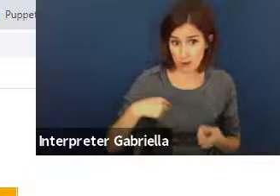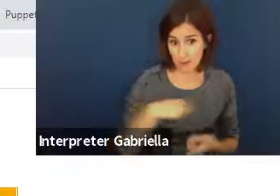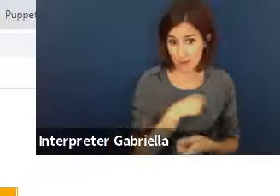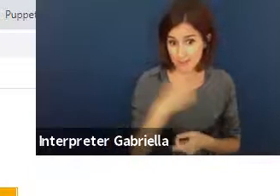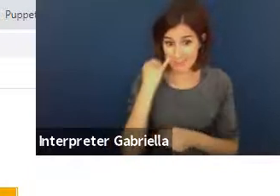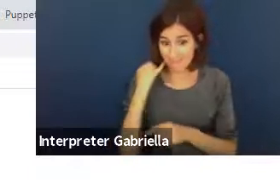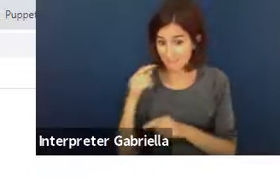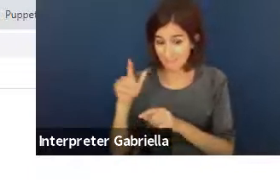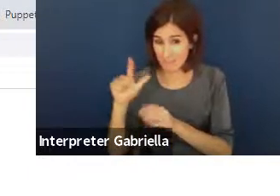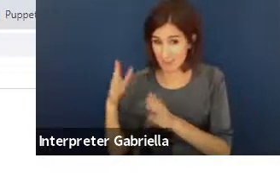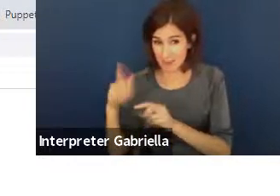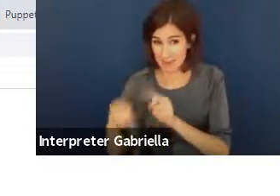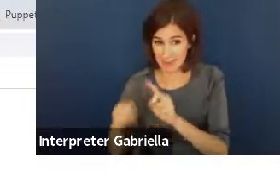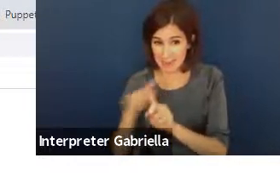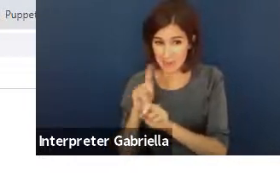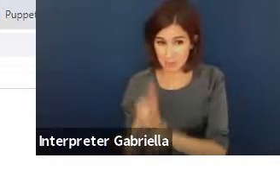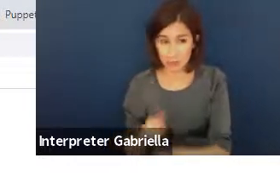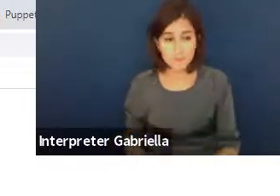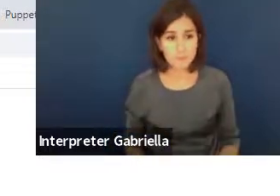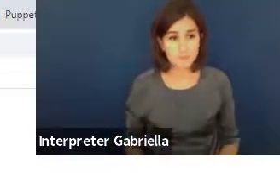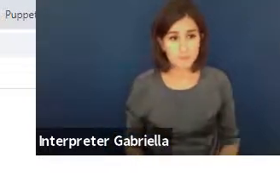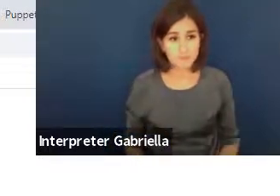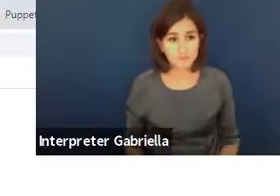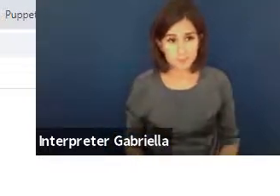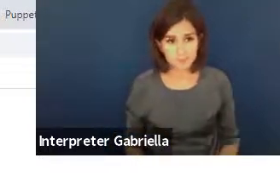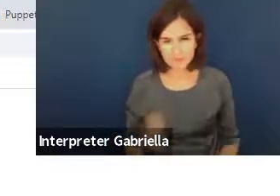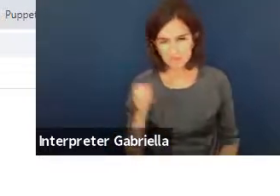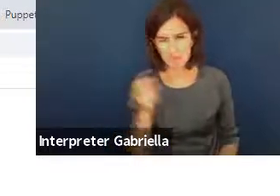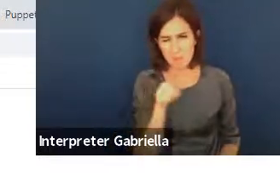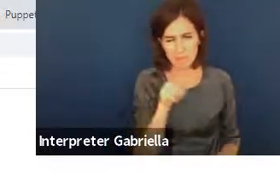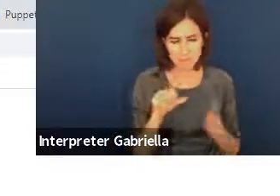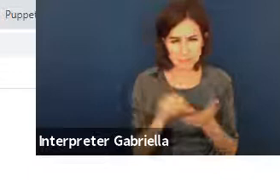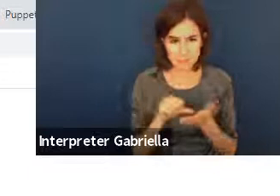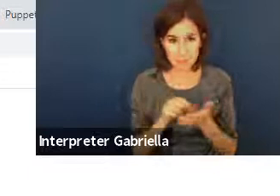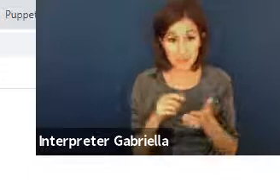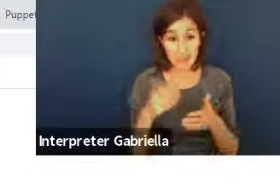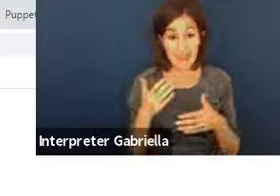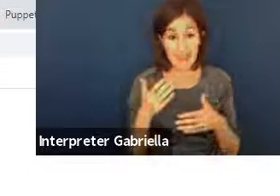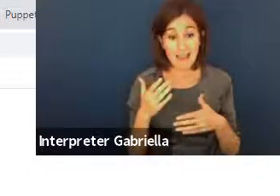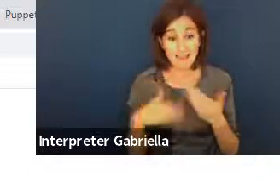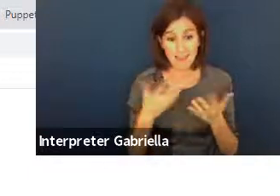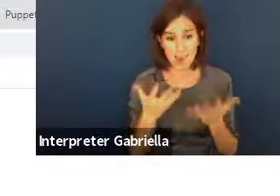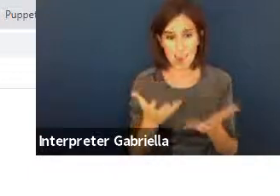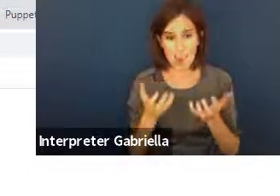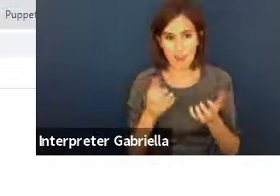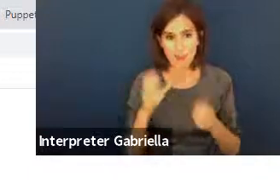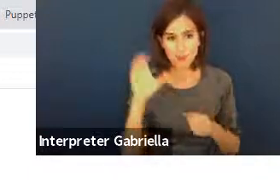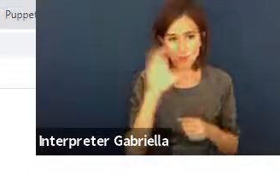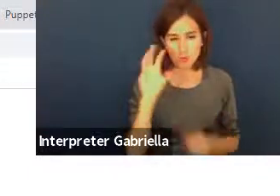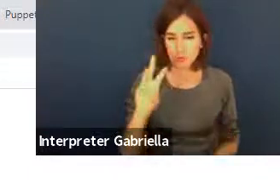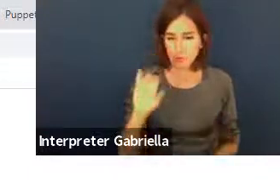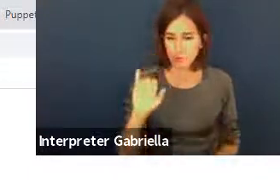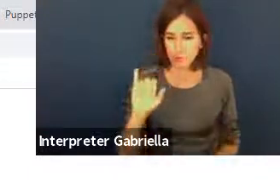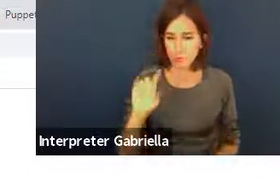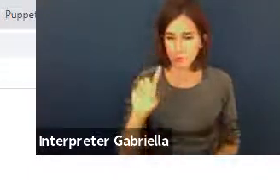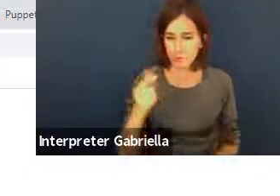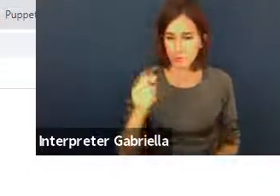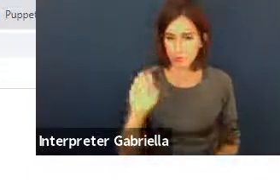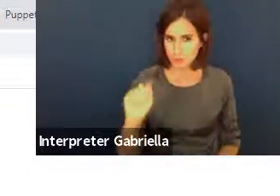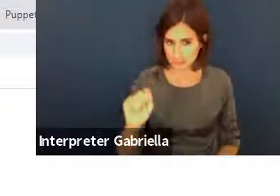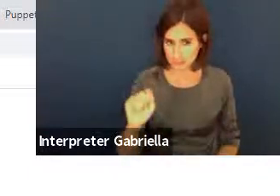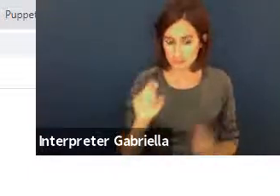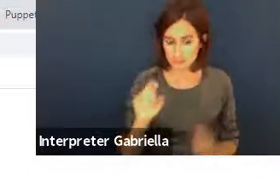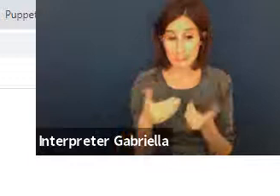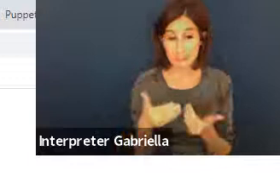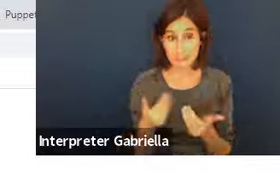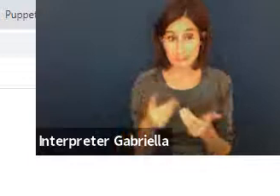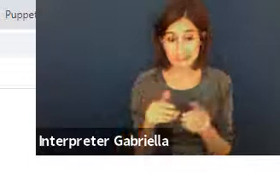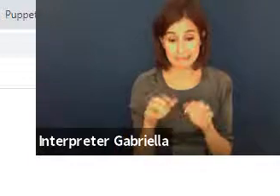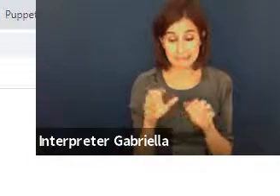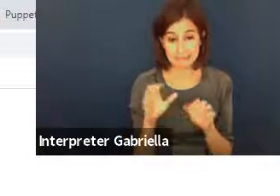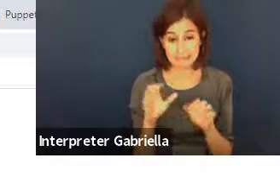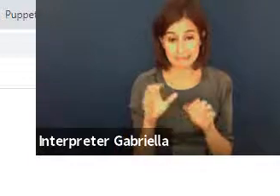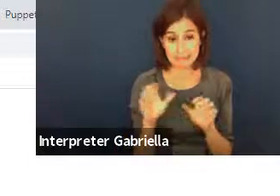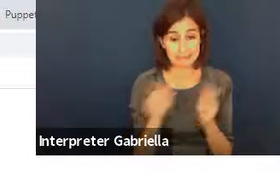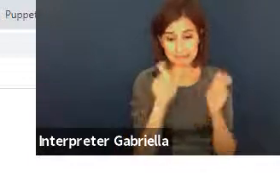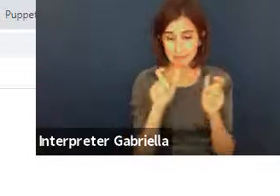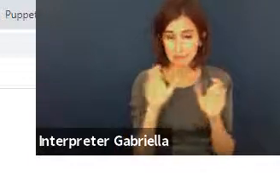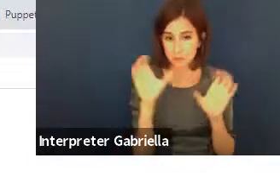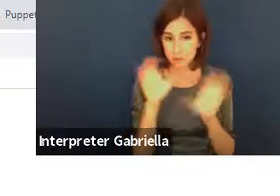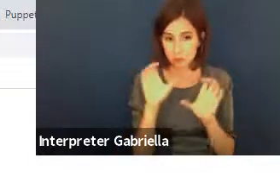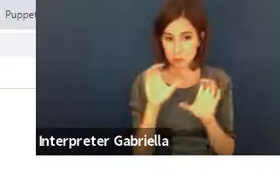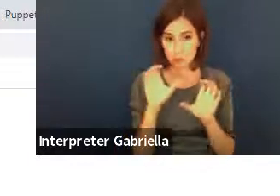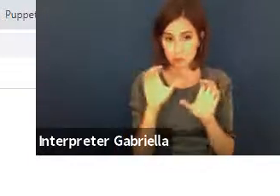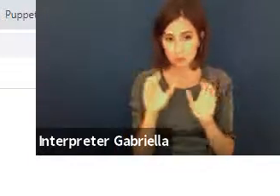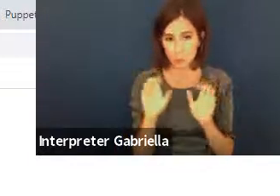Linda Kobashigawa: So I'm going to go back to the page and we've tried. Eventually, I want to put a search widget on the French just a search bar so students can really quickly just search in our one search catalog haven't gotten it.